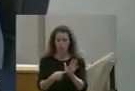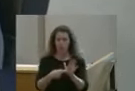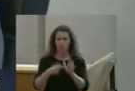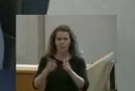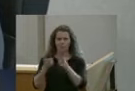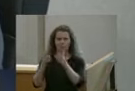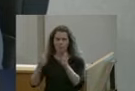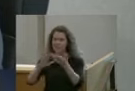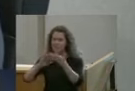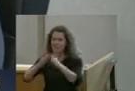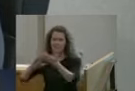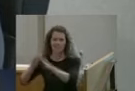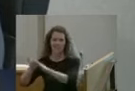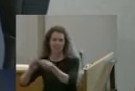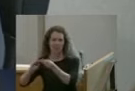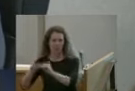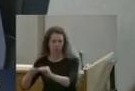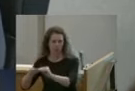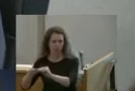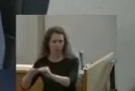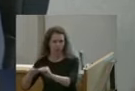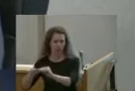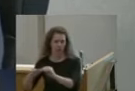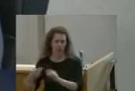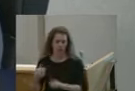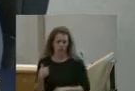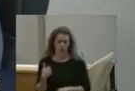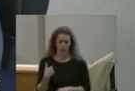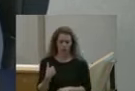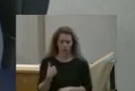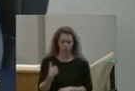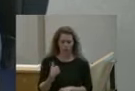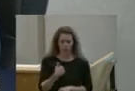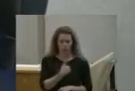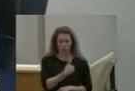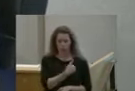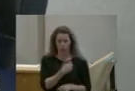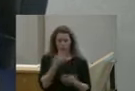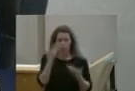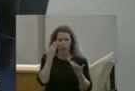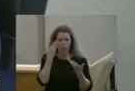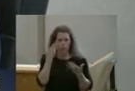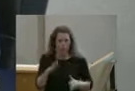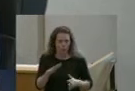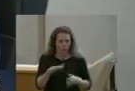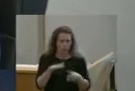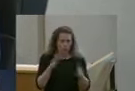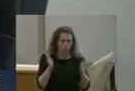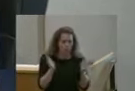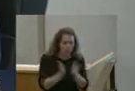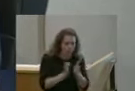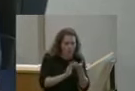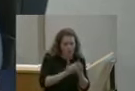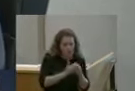no data to suggest if that difference is really quantifiable in a large way or